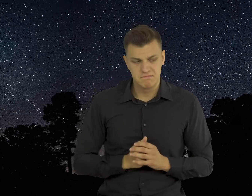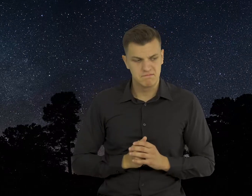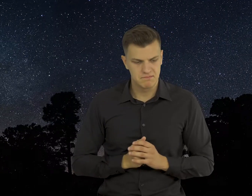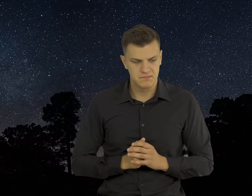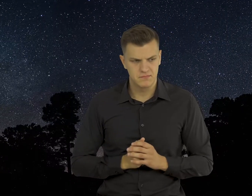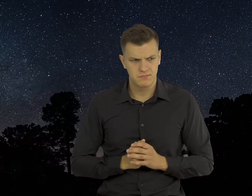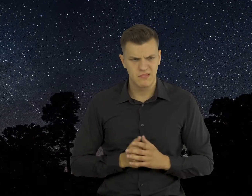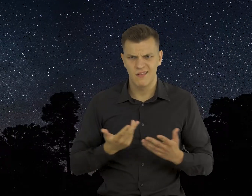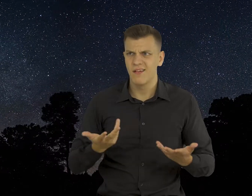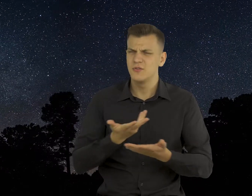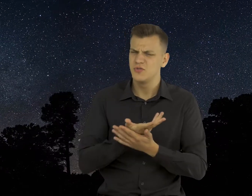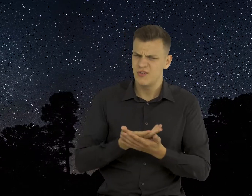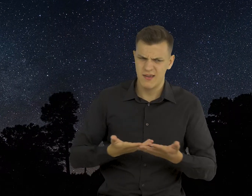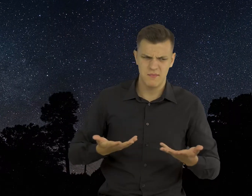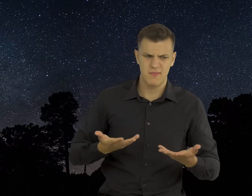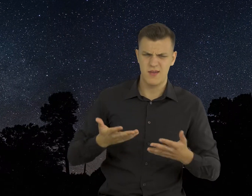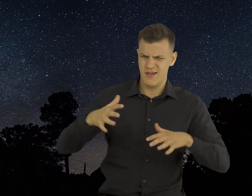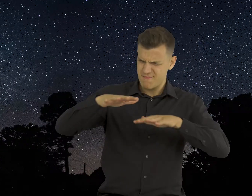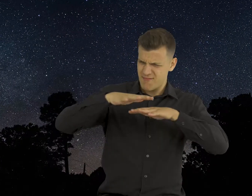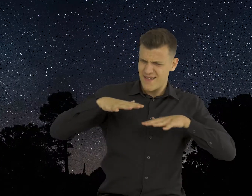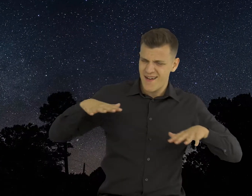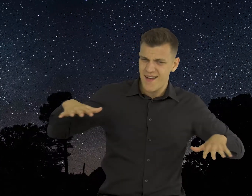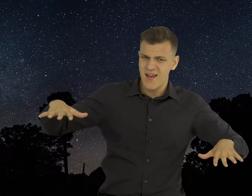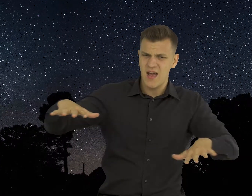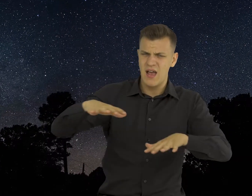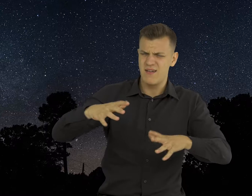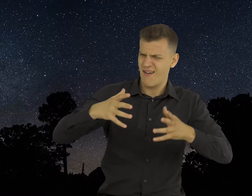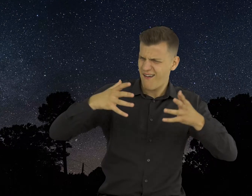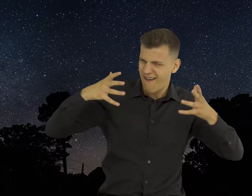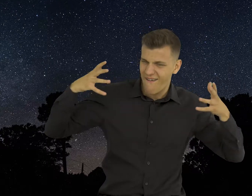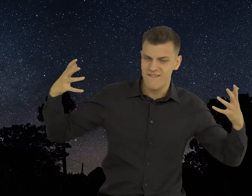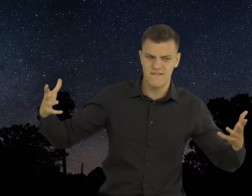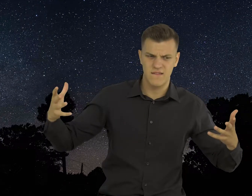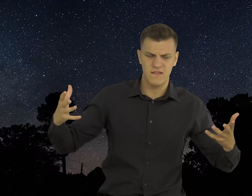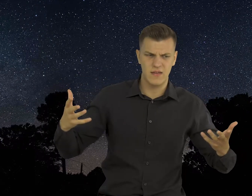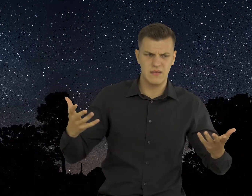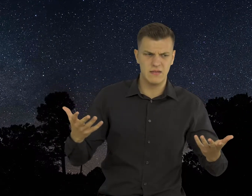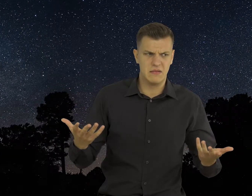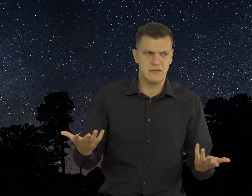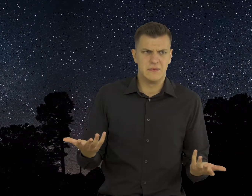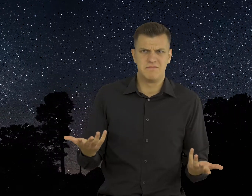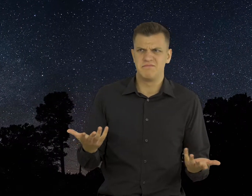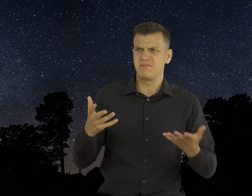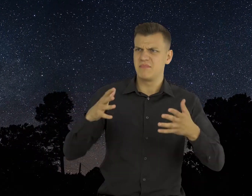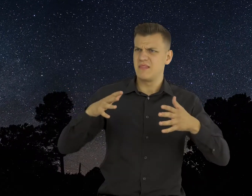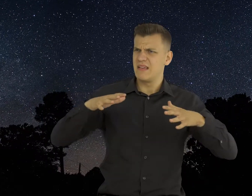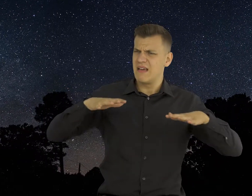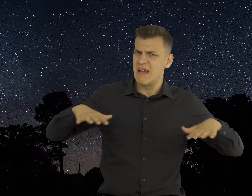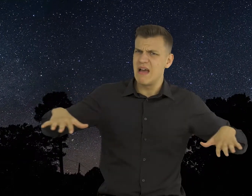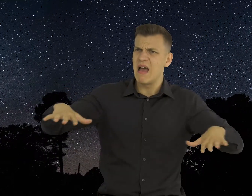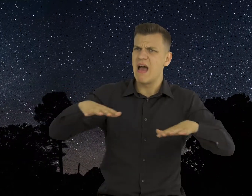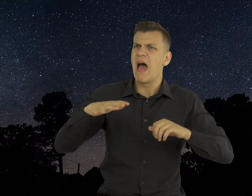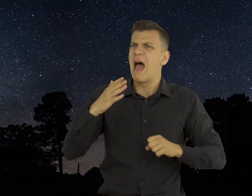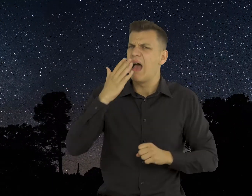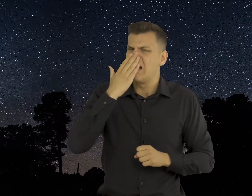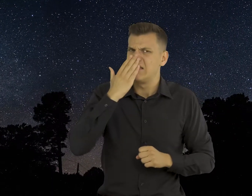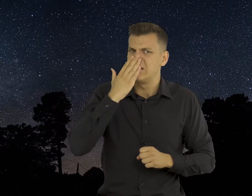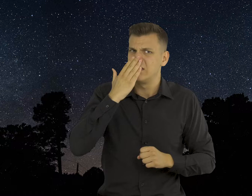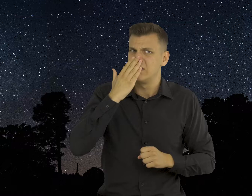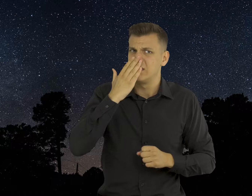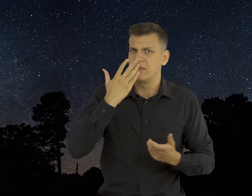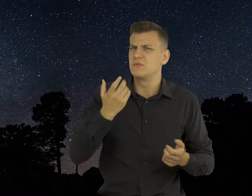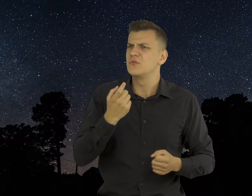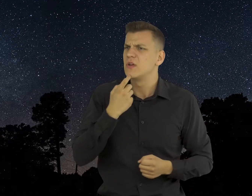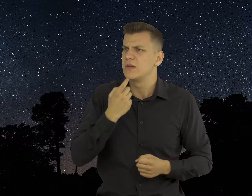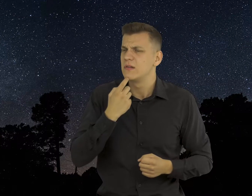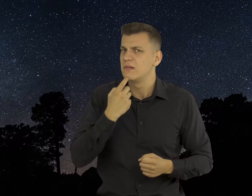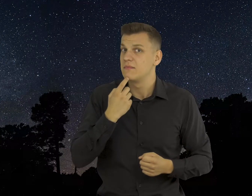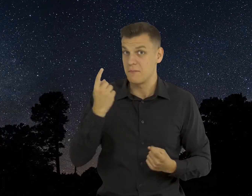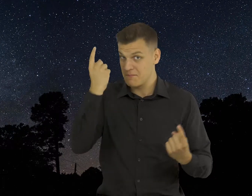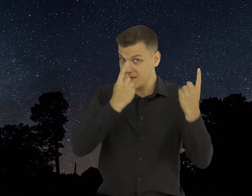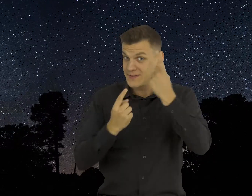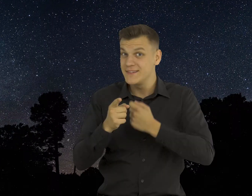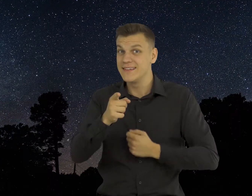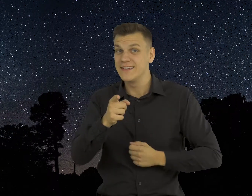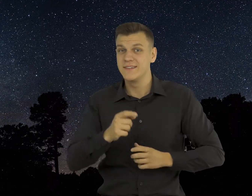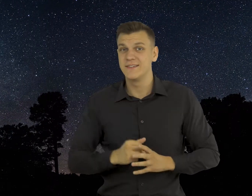What is the cosmos?